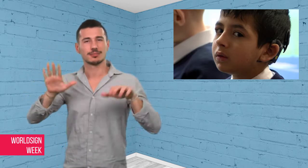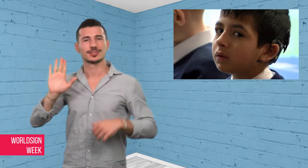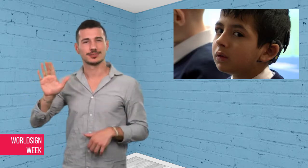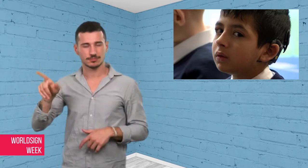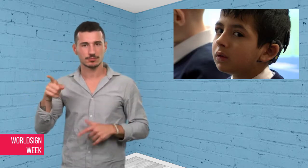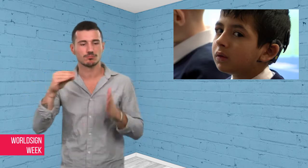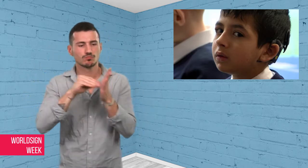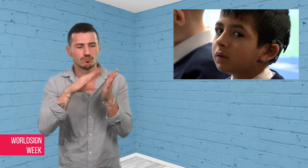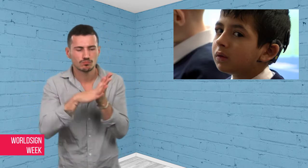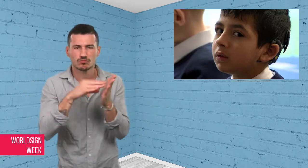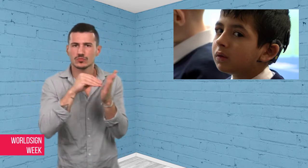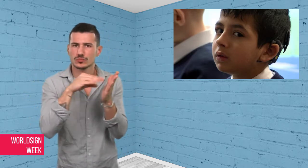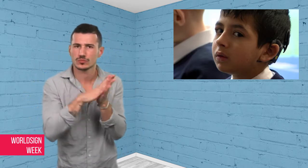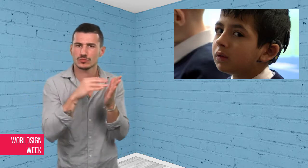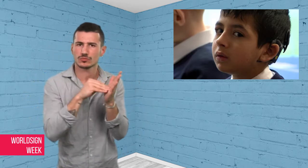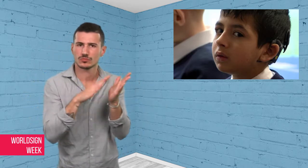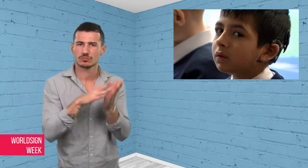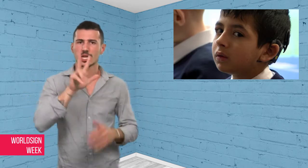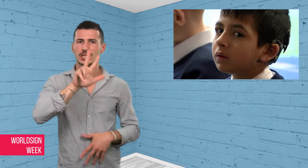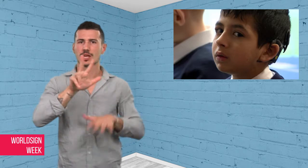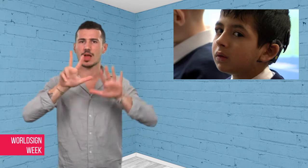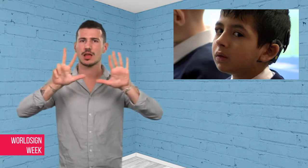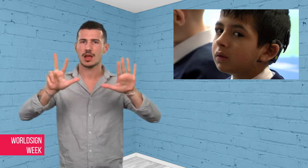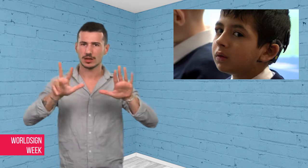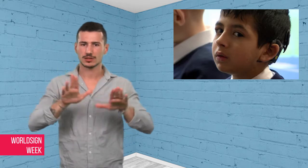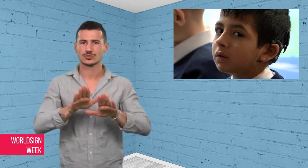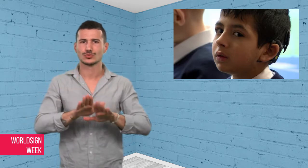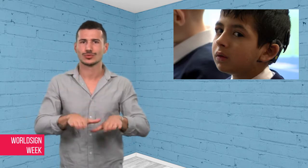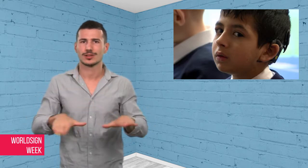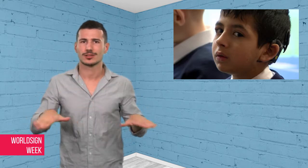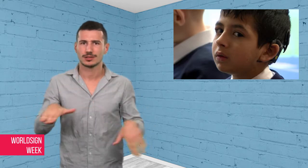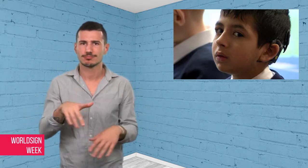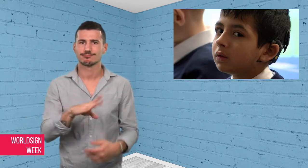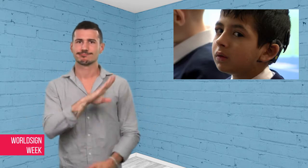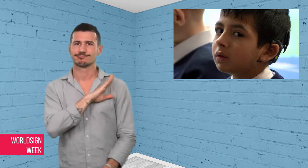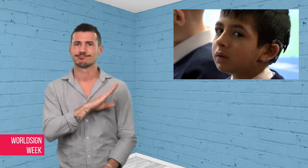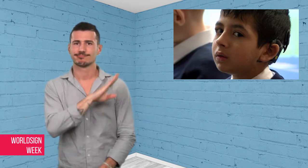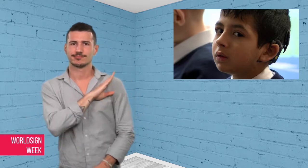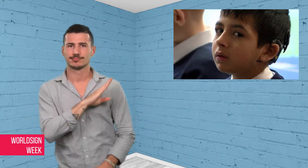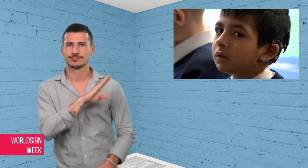were reported alone by the Islamic state Judge.